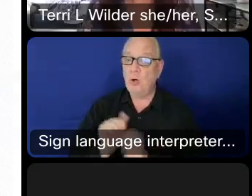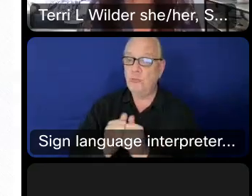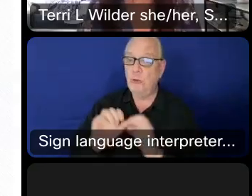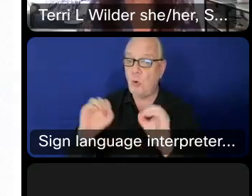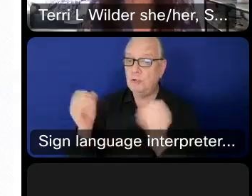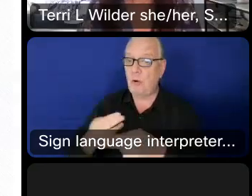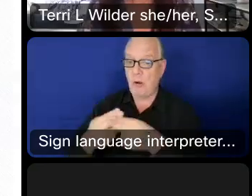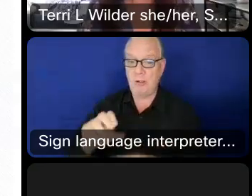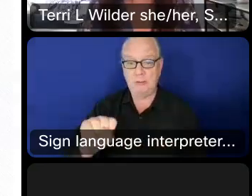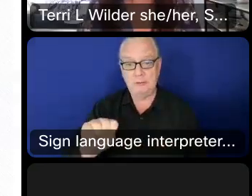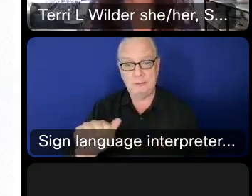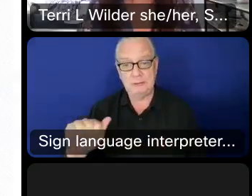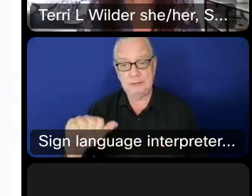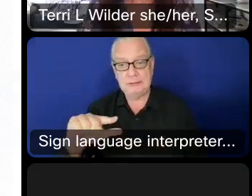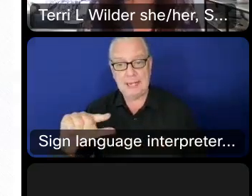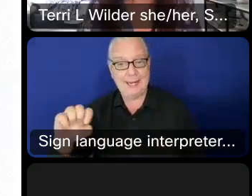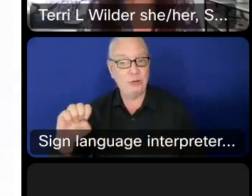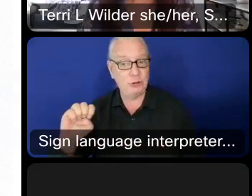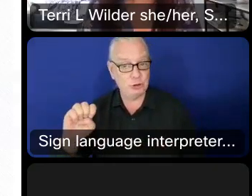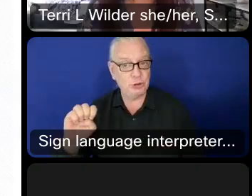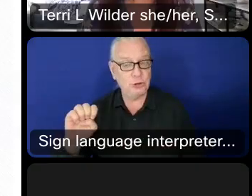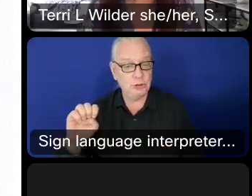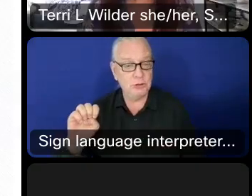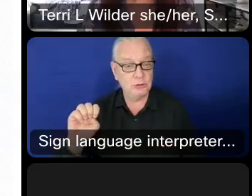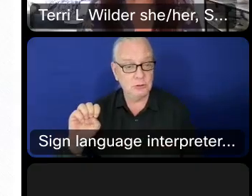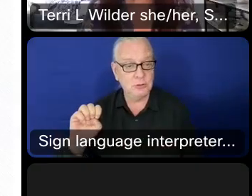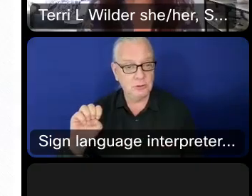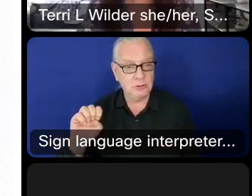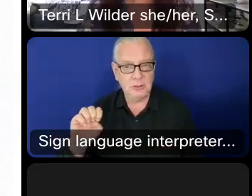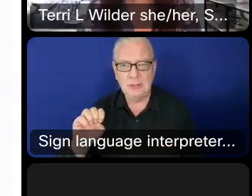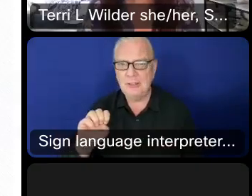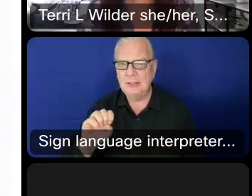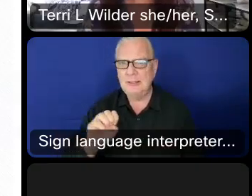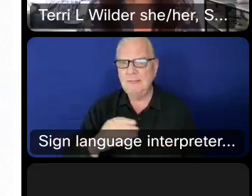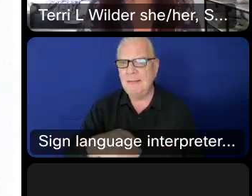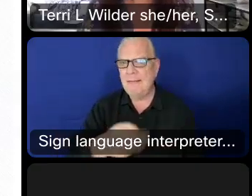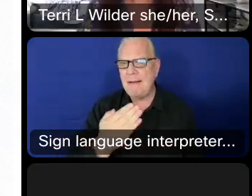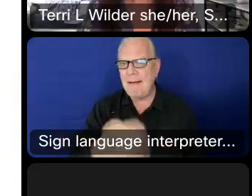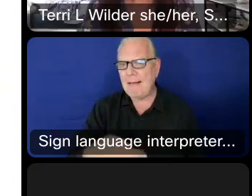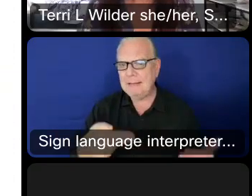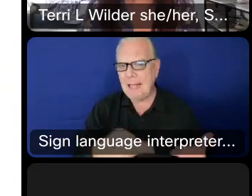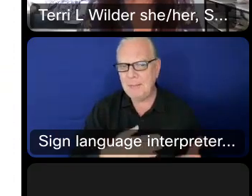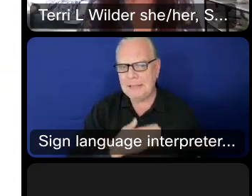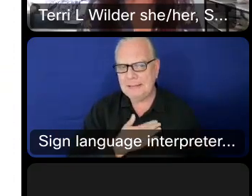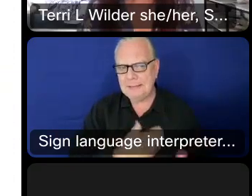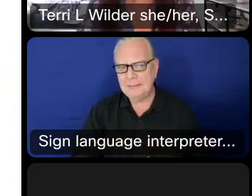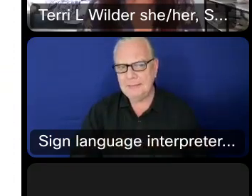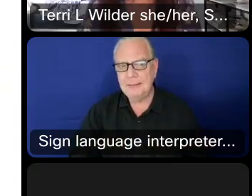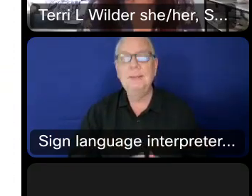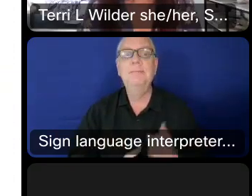called SAGE and I think you can go to the next slide. We are the